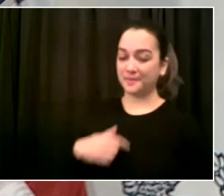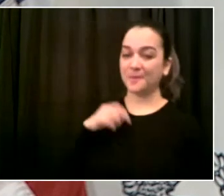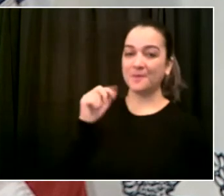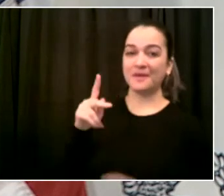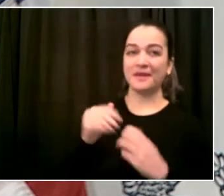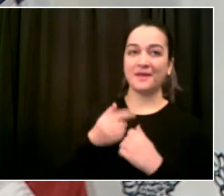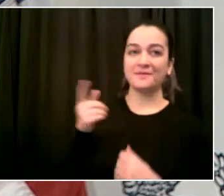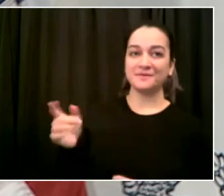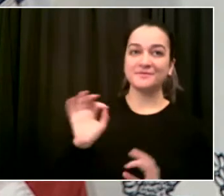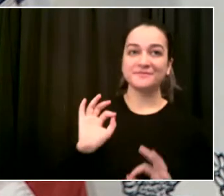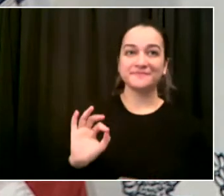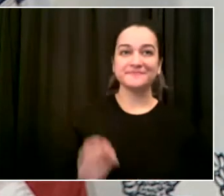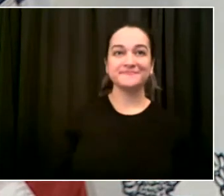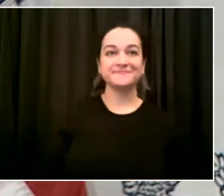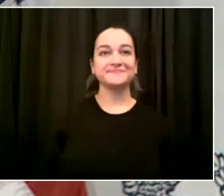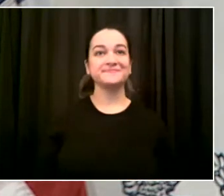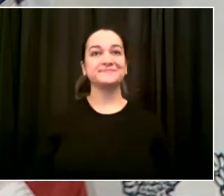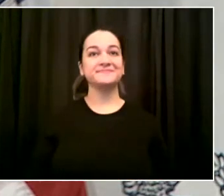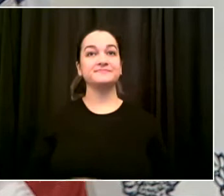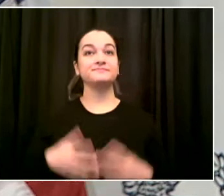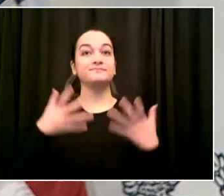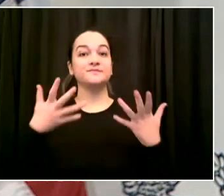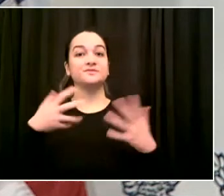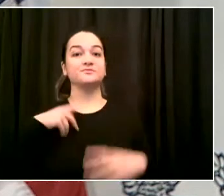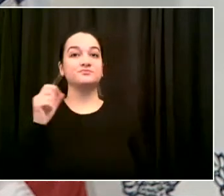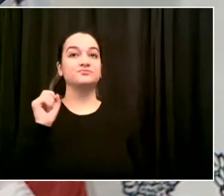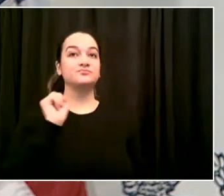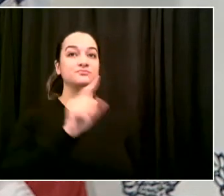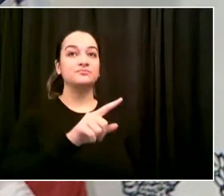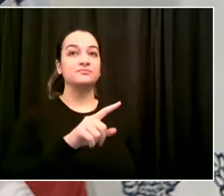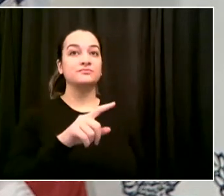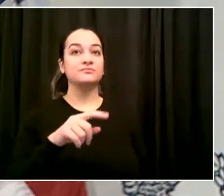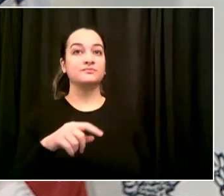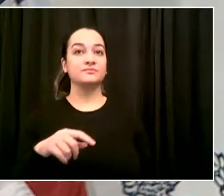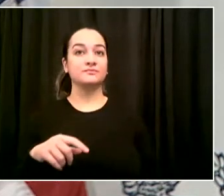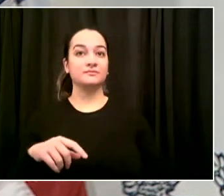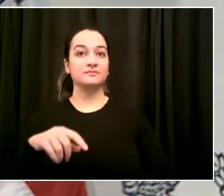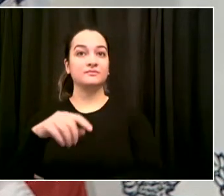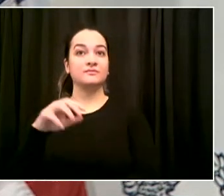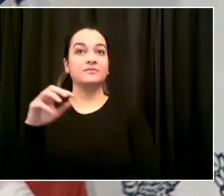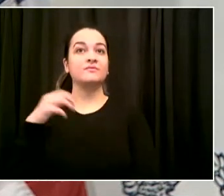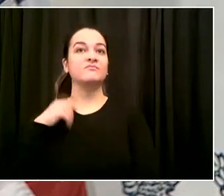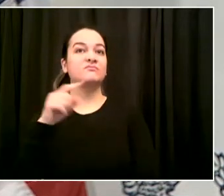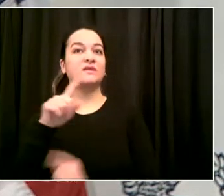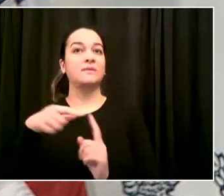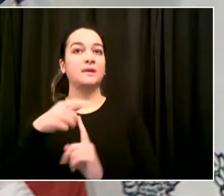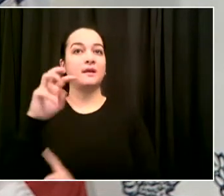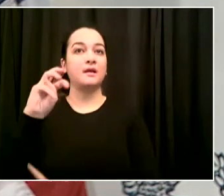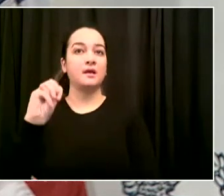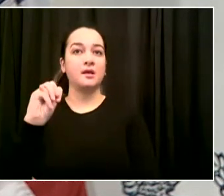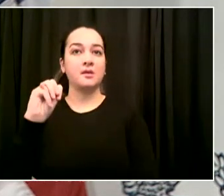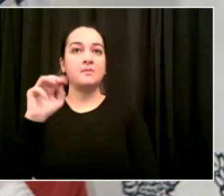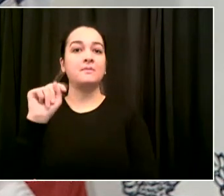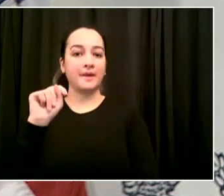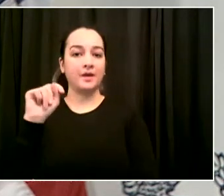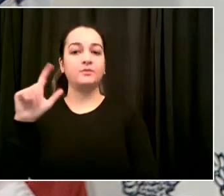YOU? I AM DOING WELL, HOW ARE YOU? Reporter: I WANTED TO ASK YOU ABOUT THE CLOSURE OF THE SPORTSPLEX SITE